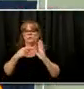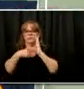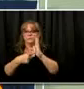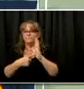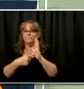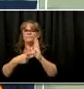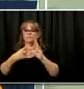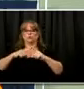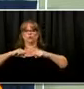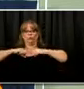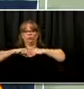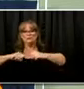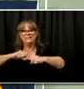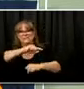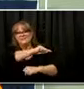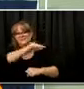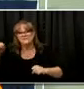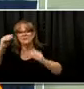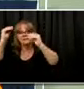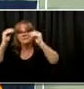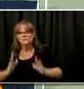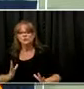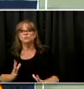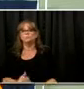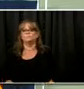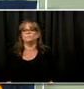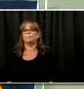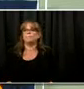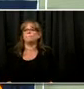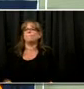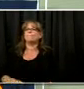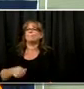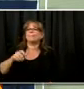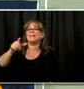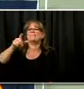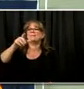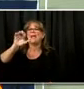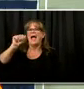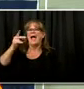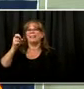superintendent munn is absolutely right the what we're doing is making sure that we are following